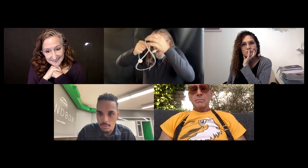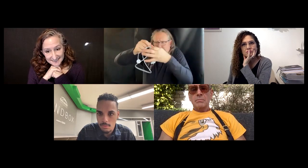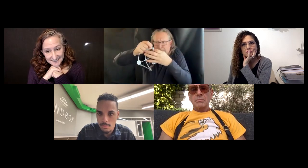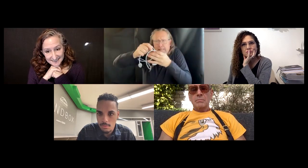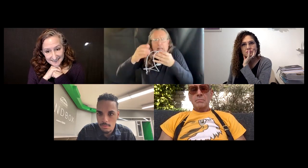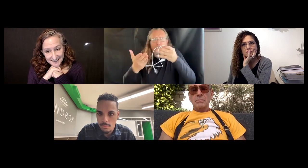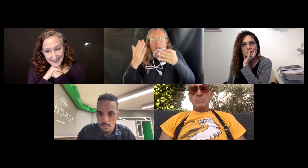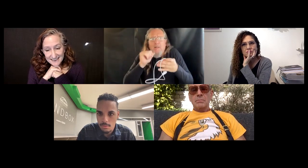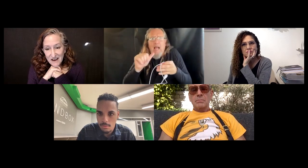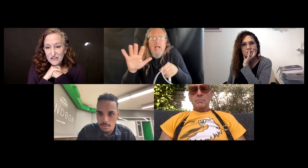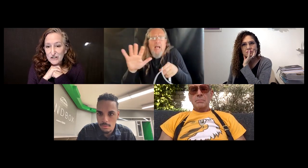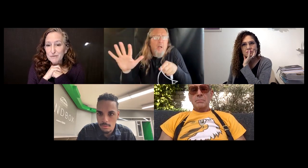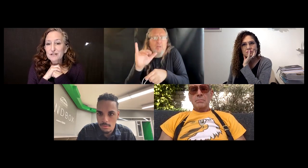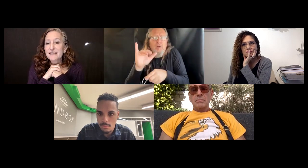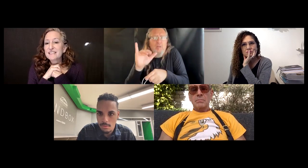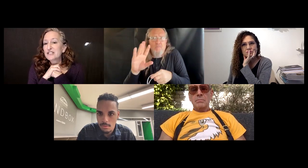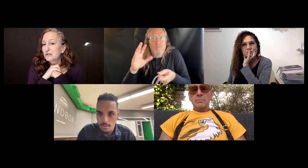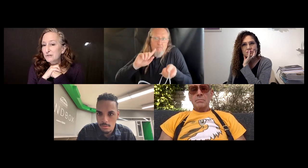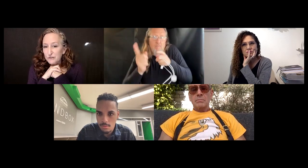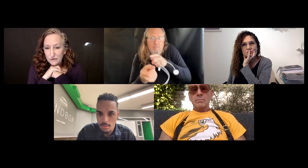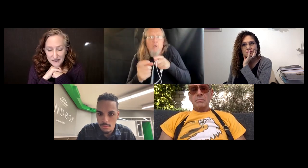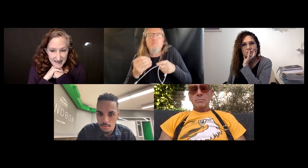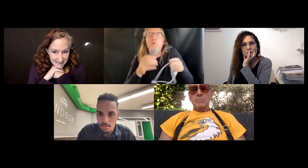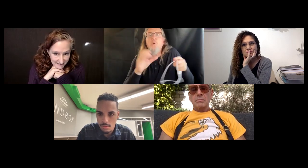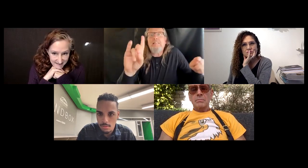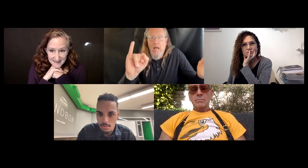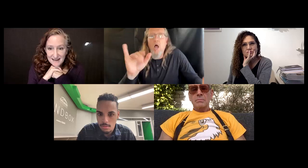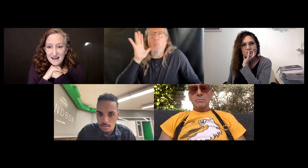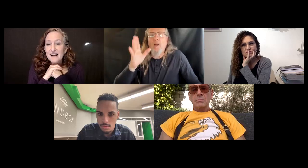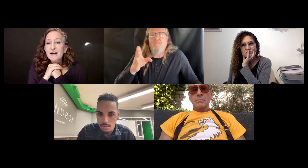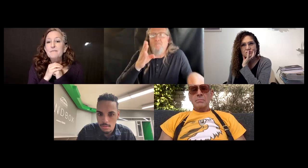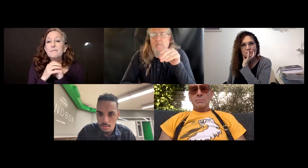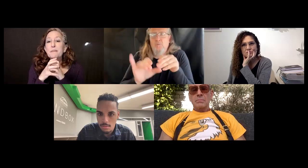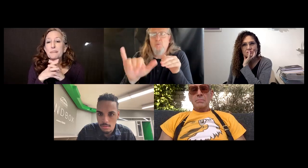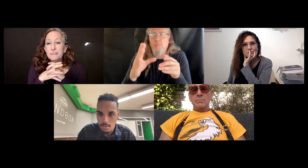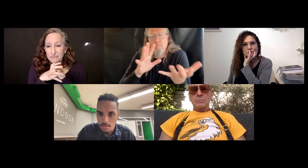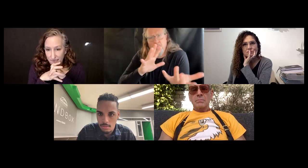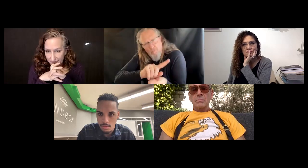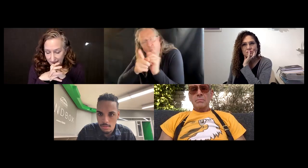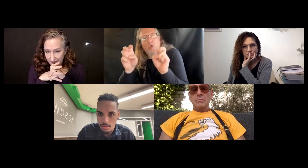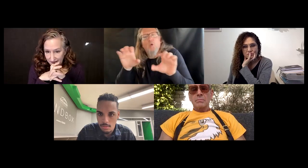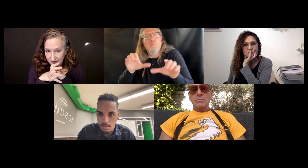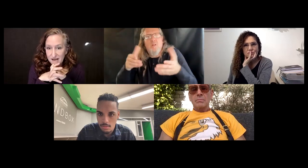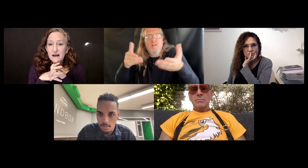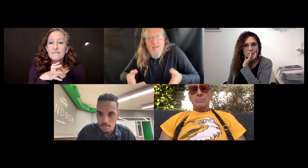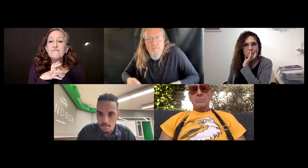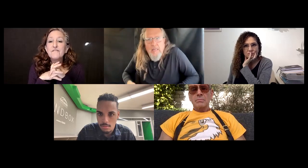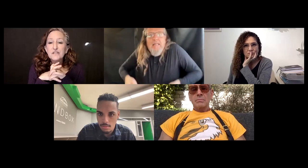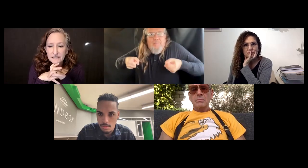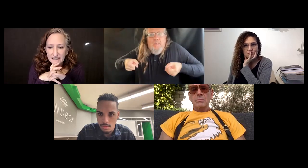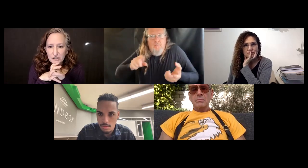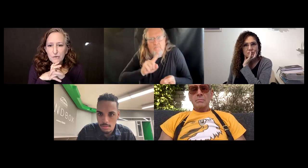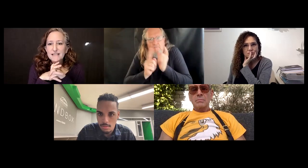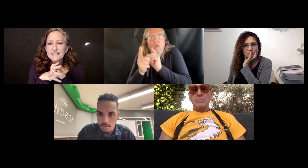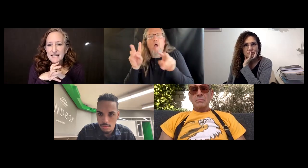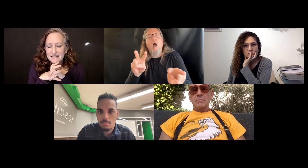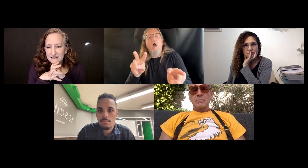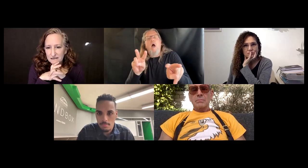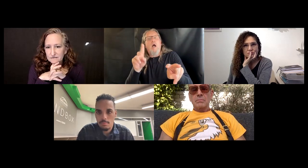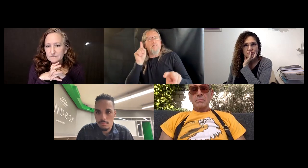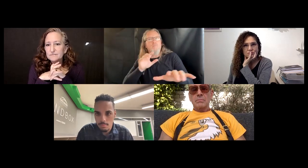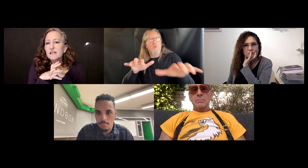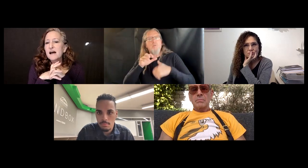And the deaf interpreter needs to create a fully translated message.